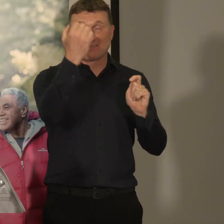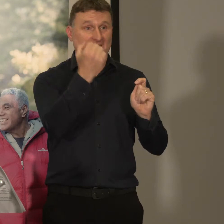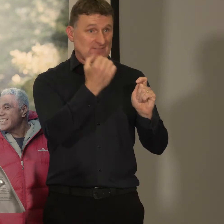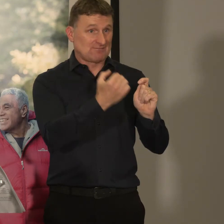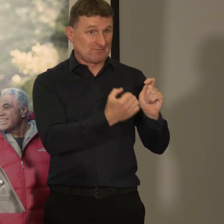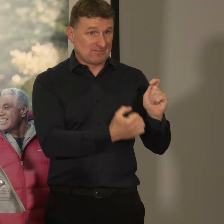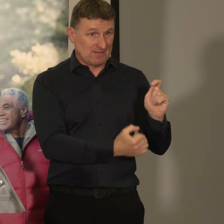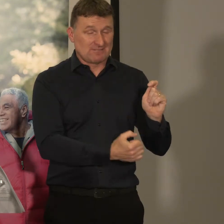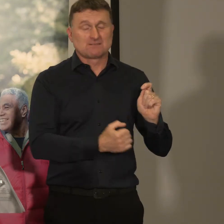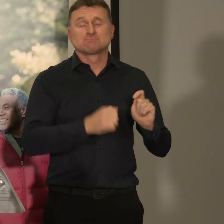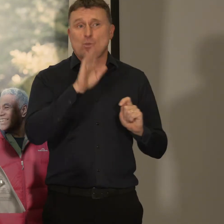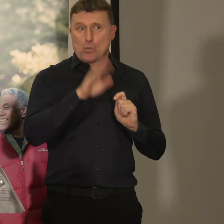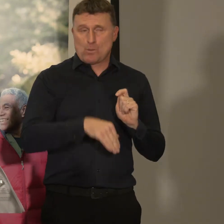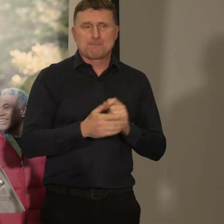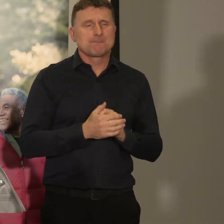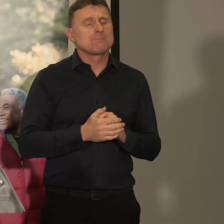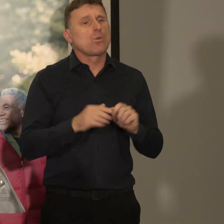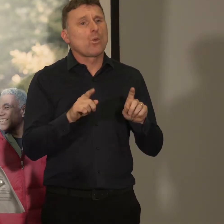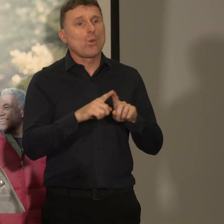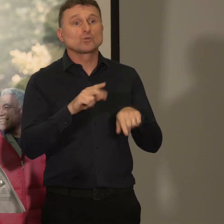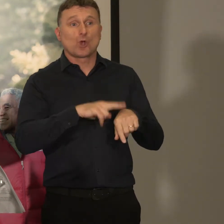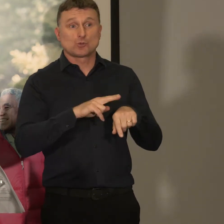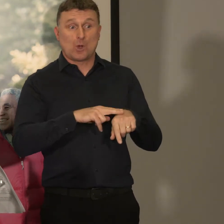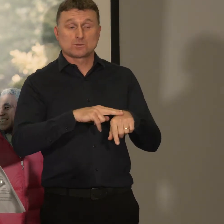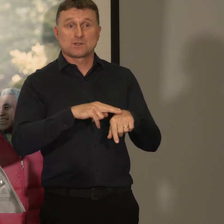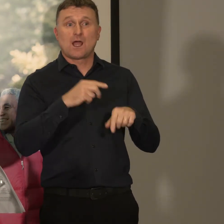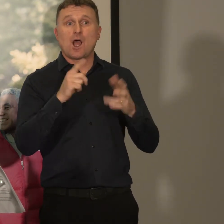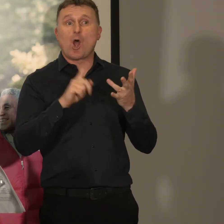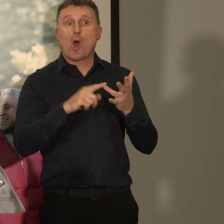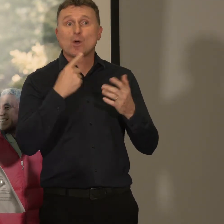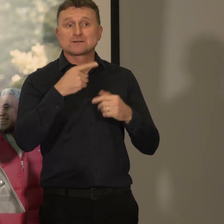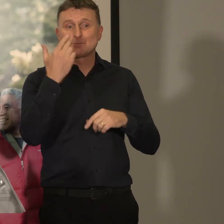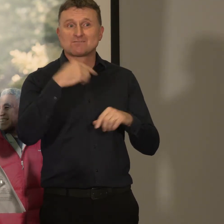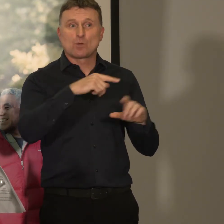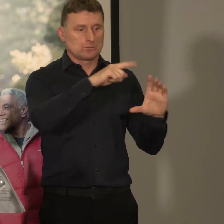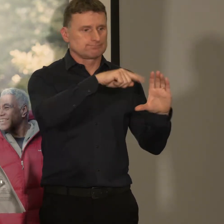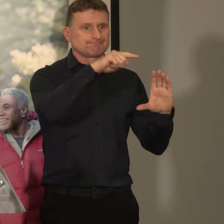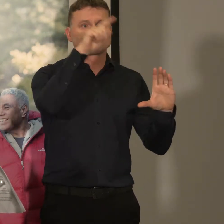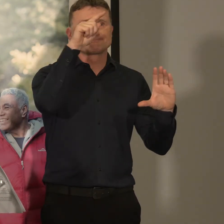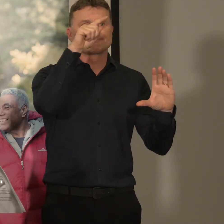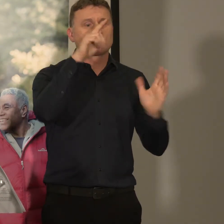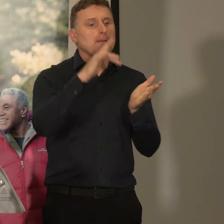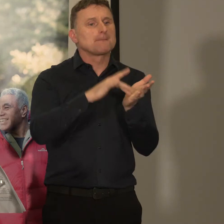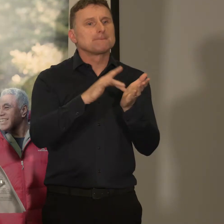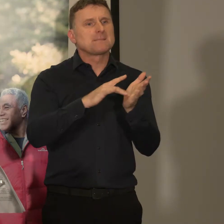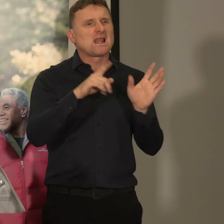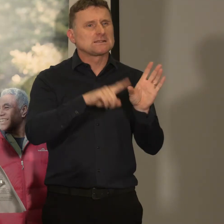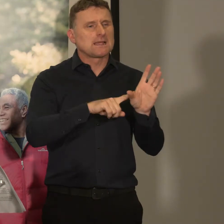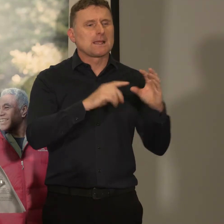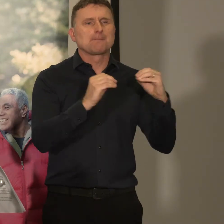our surveillance has shown, as Dr Old displayed on a graph, that we have shifted from the